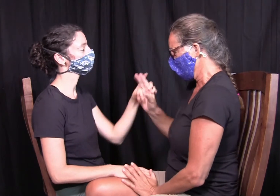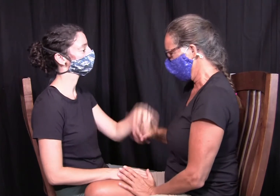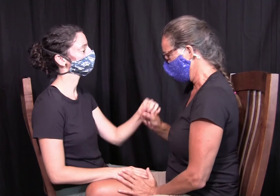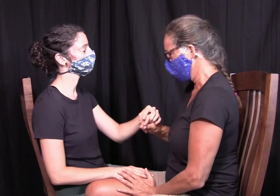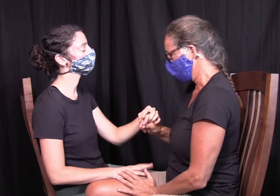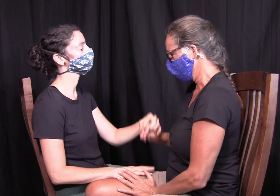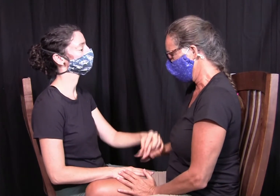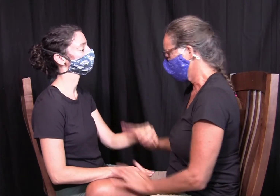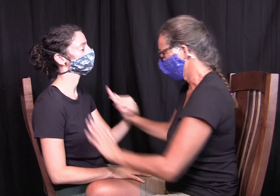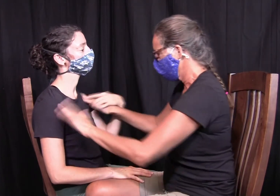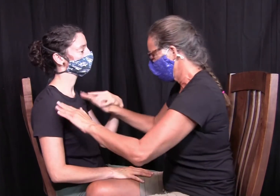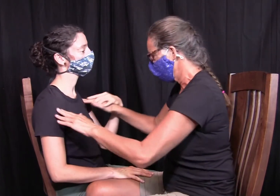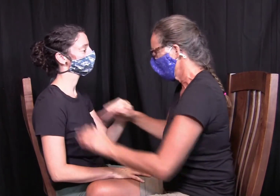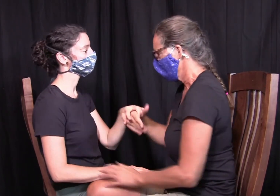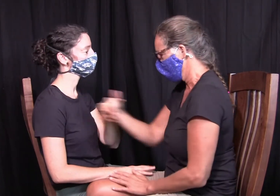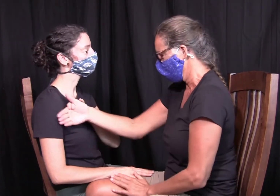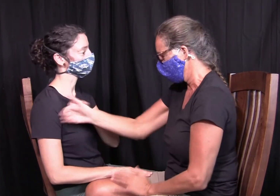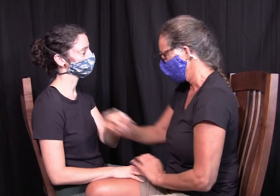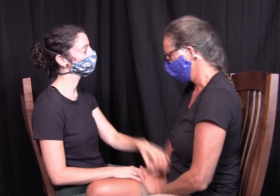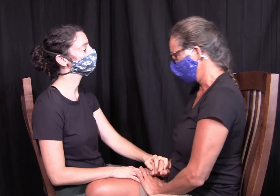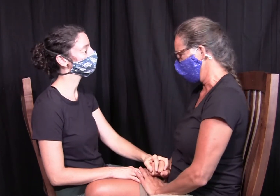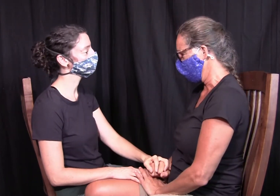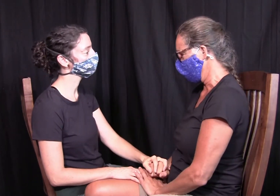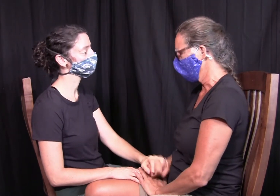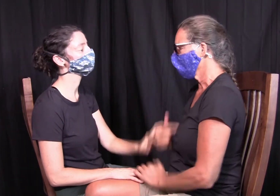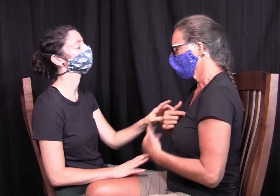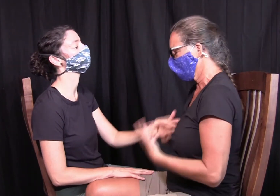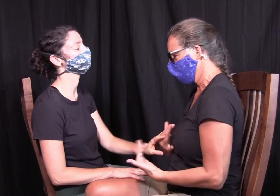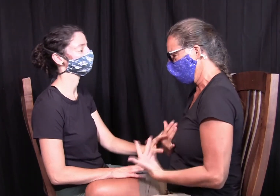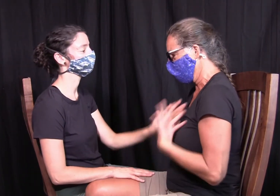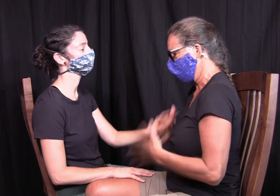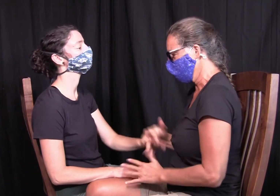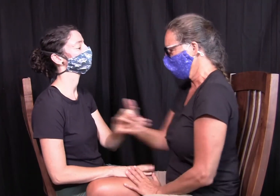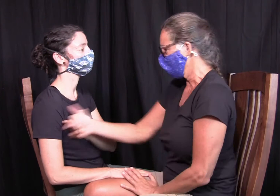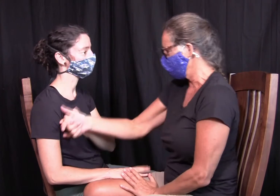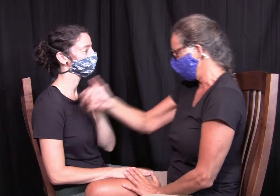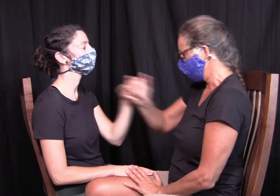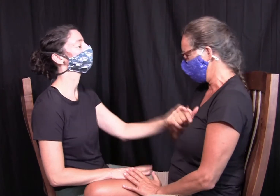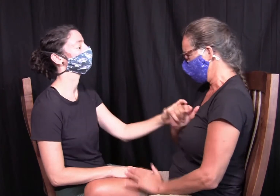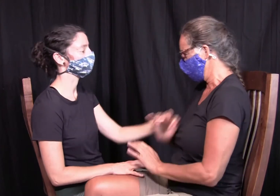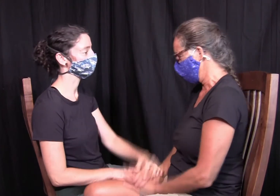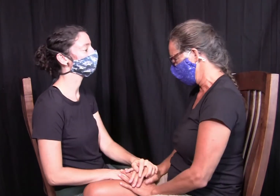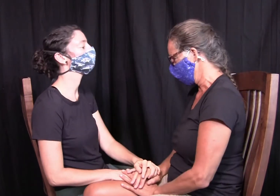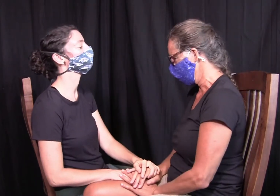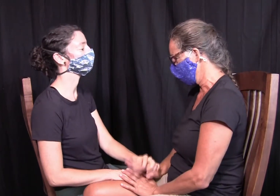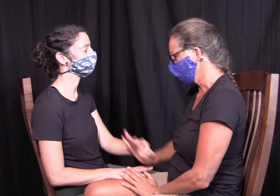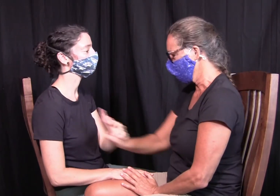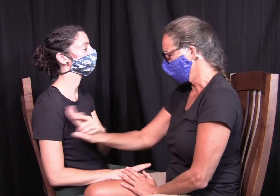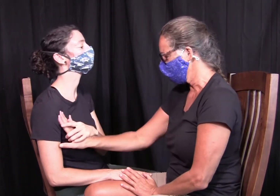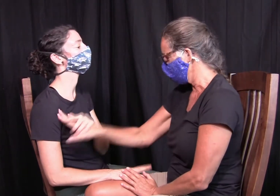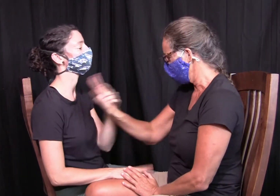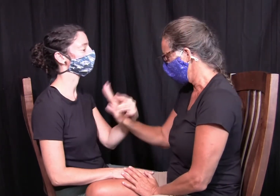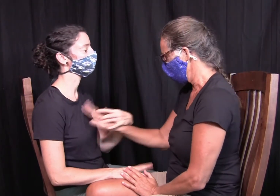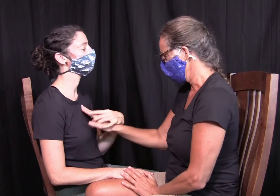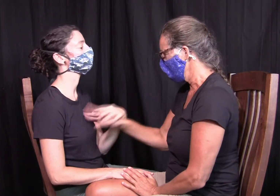all conversations are strictly consecutive. Backchanneling is often entirely absent, resulting in stilted and disjointed connections.